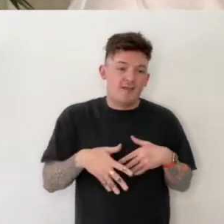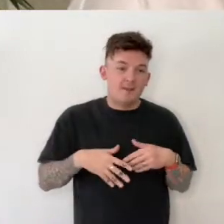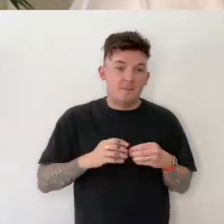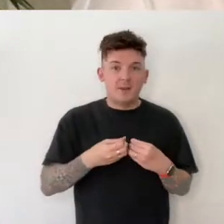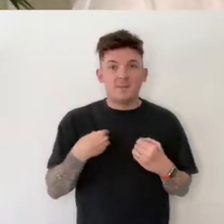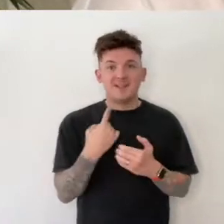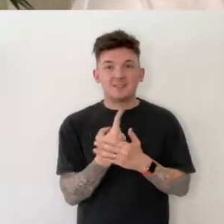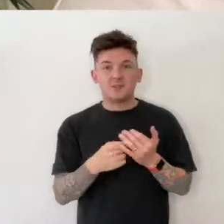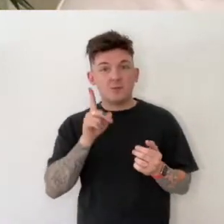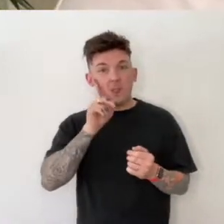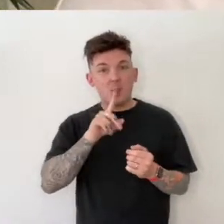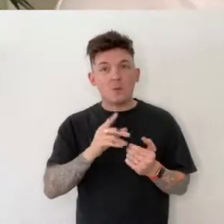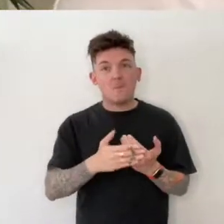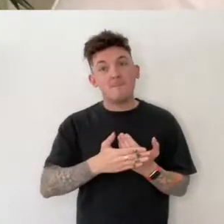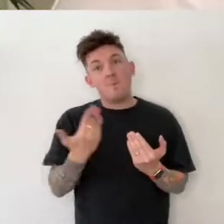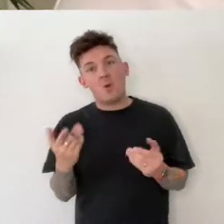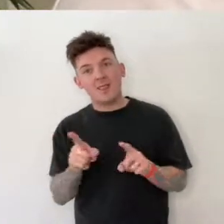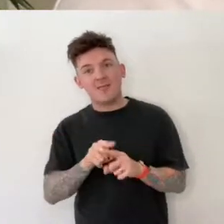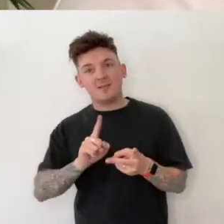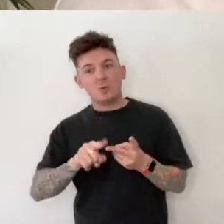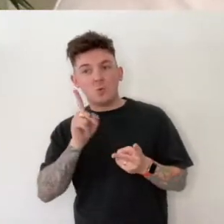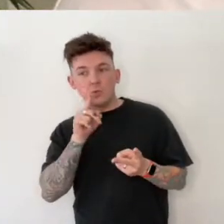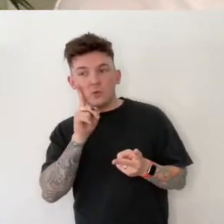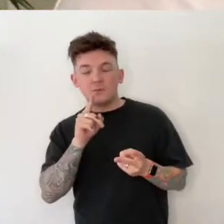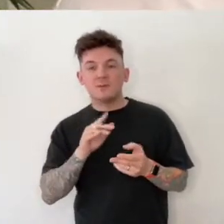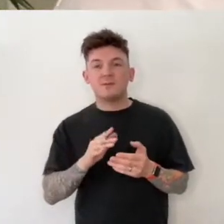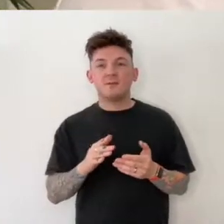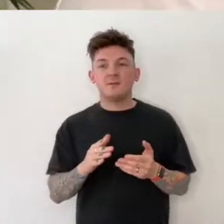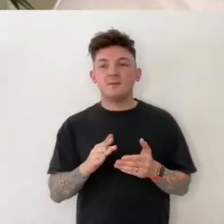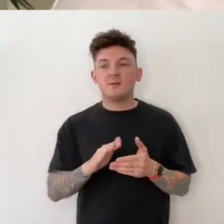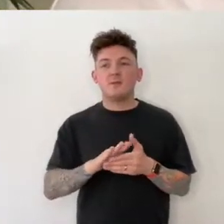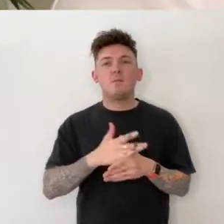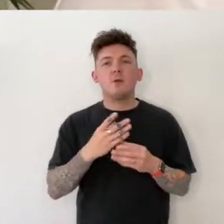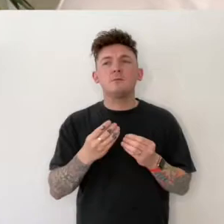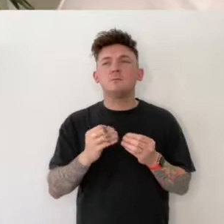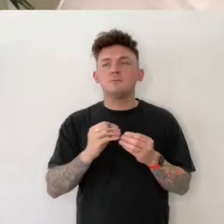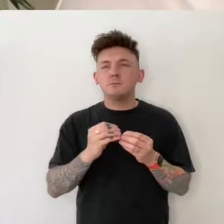came out, probably went a bit over top in a way but it gave people clues, every reason